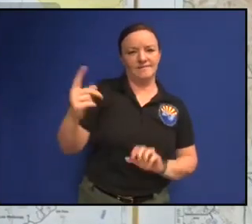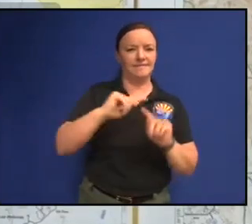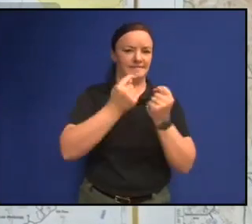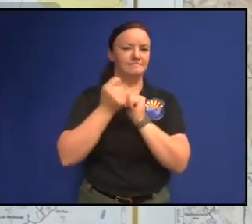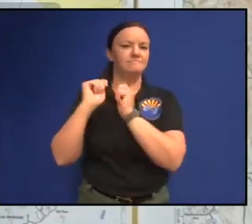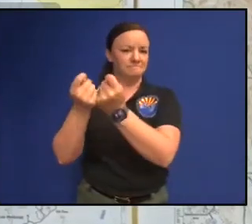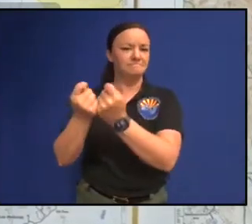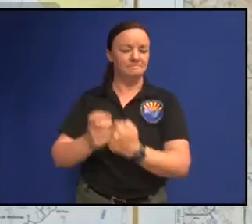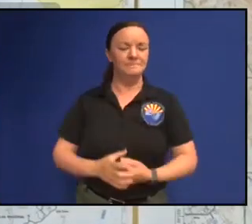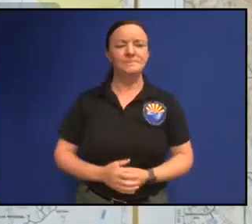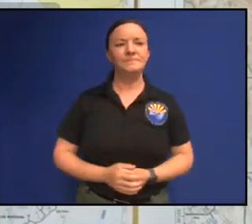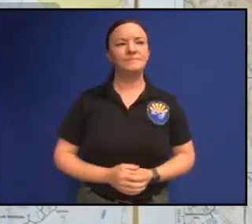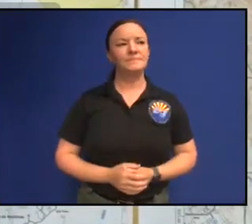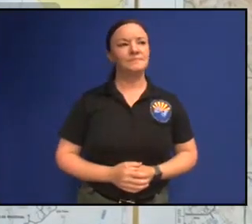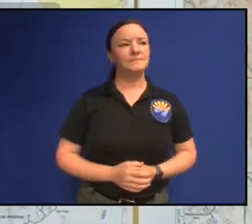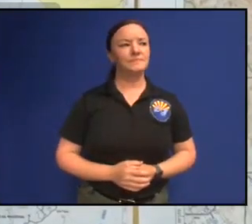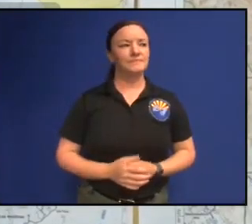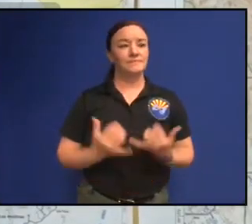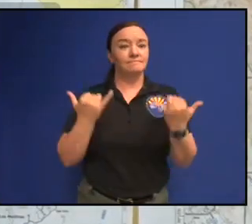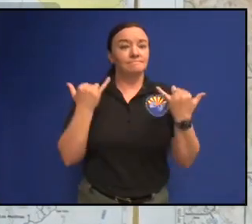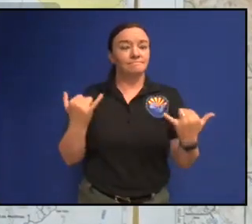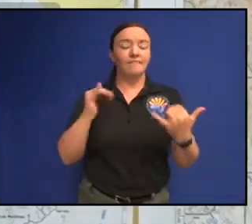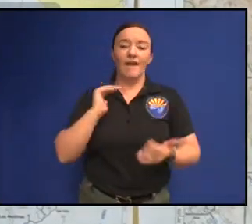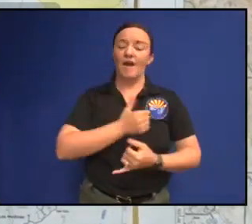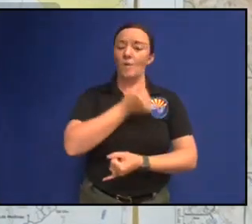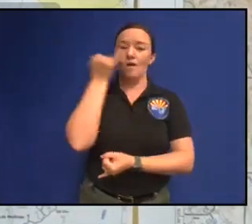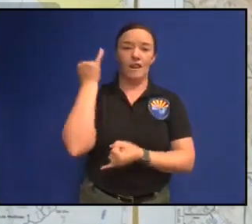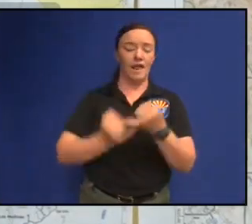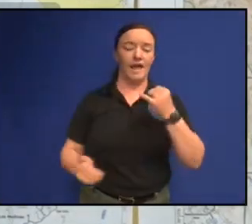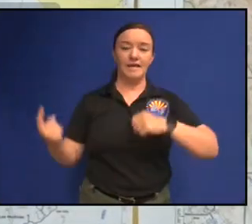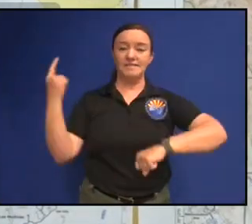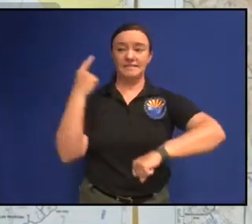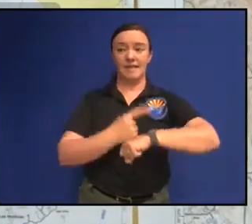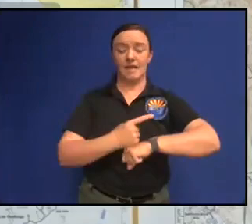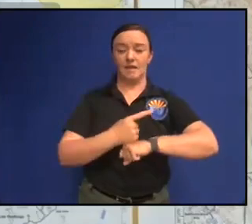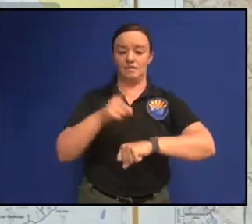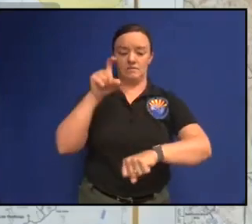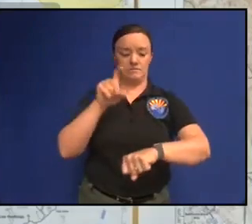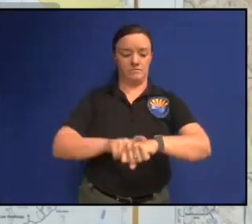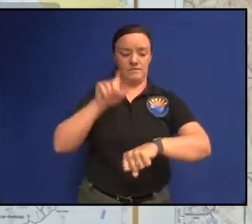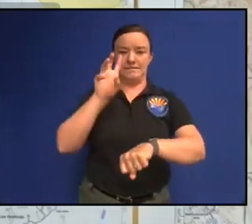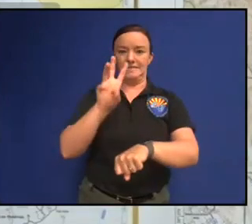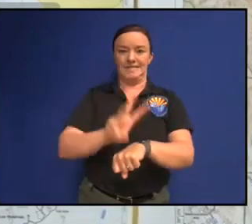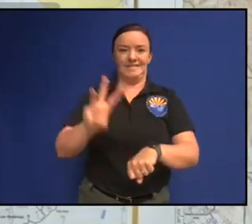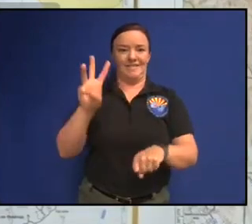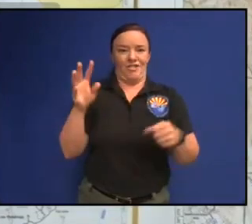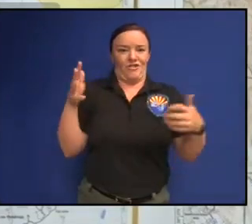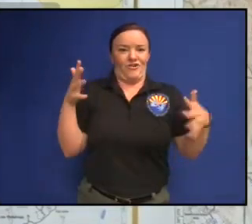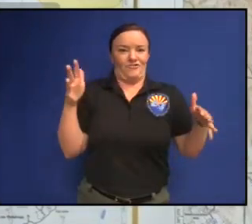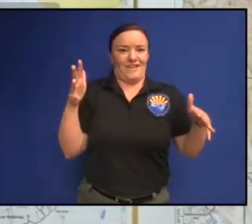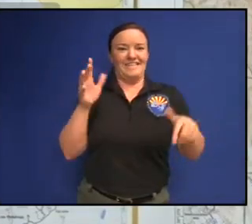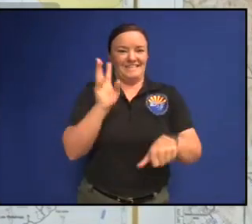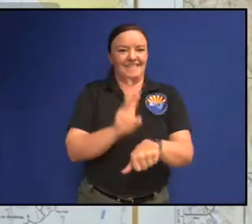TECHNICALLY, AT 1800, 6:00 THIS EVENING, PACIFIC NORTHWEST TEAM 2 TRANSFERRED COMMAND WITH CARL SCHWOPE